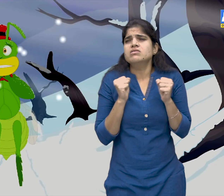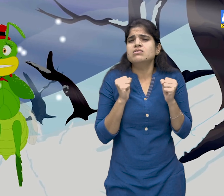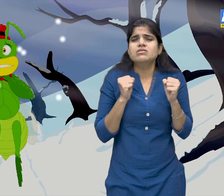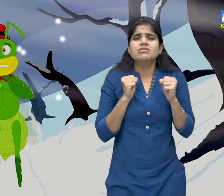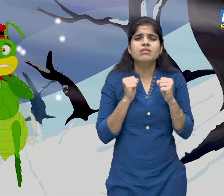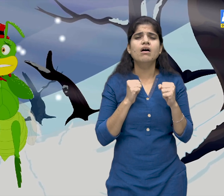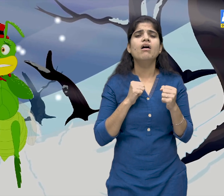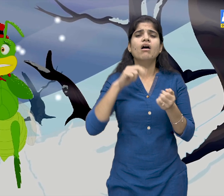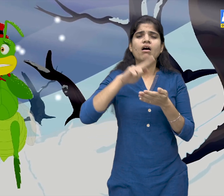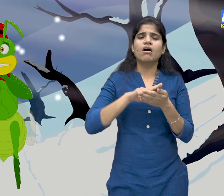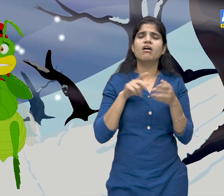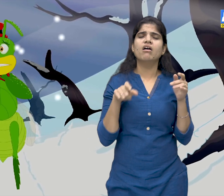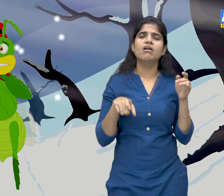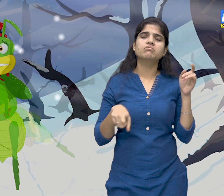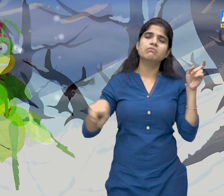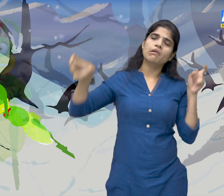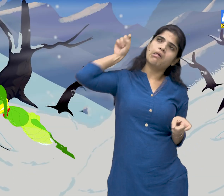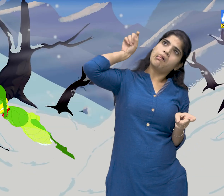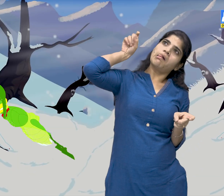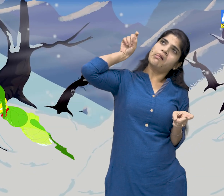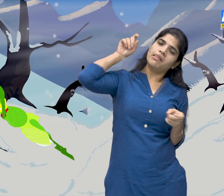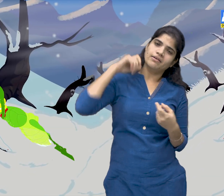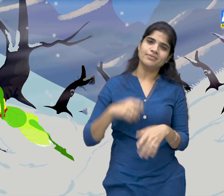grasshopper froze.